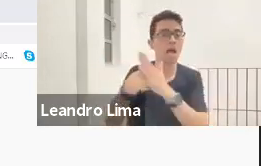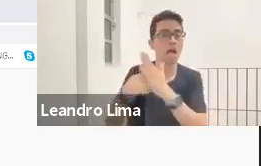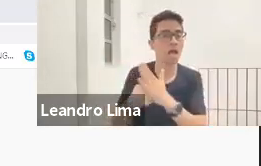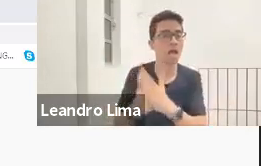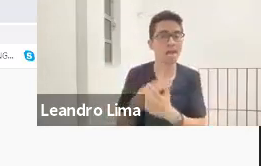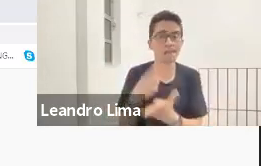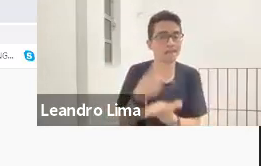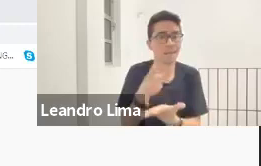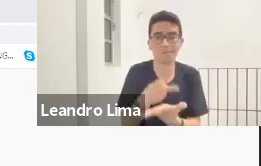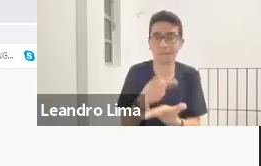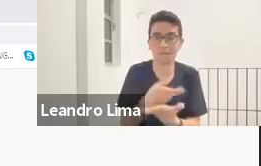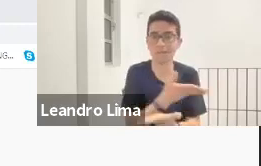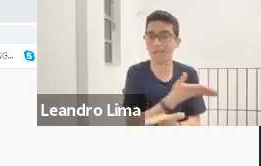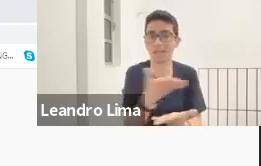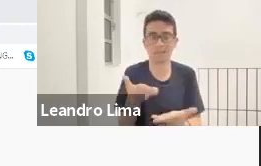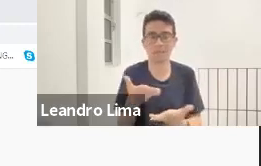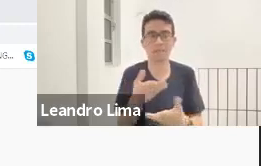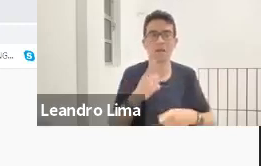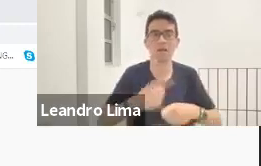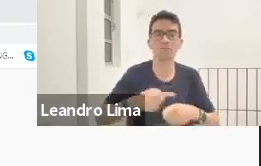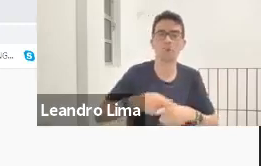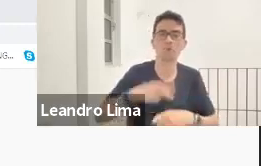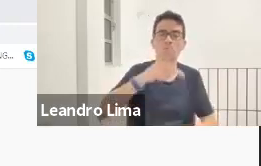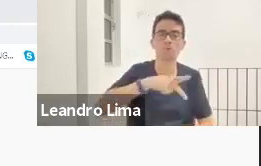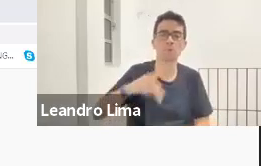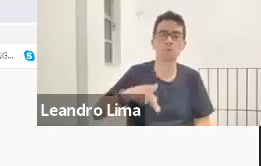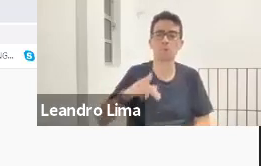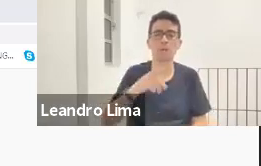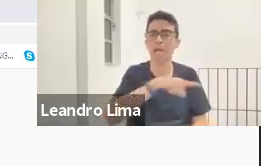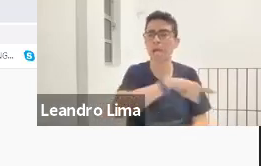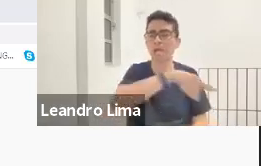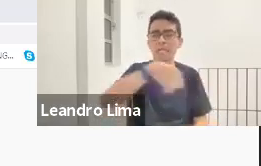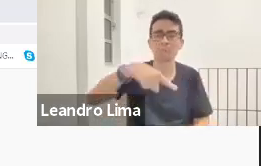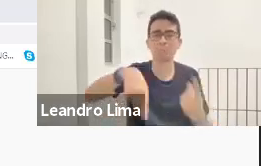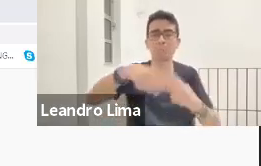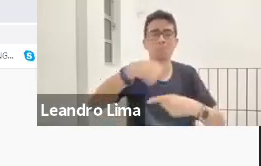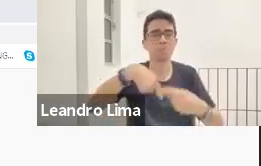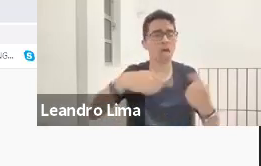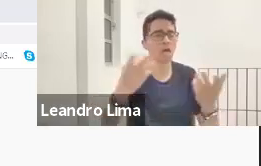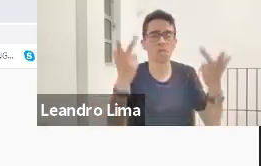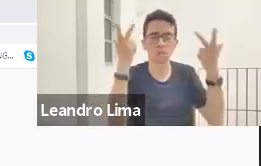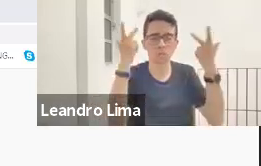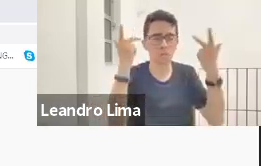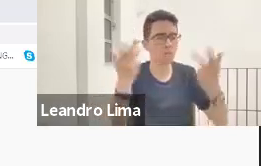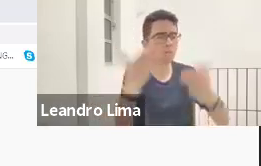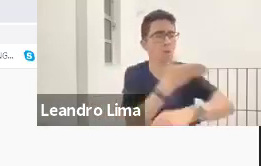this is so common. in the literature class. I want them all to come up with